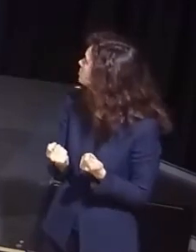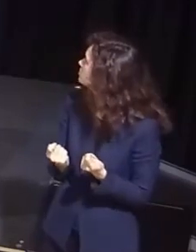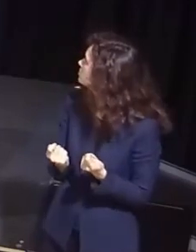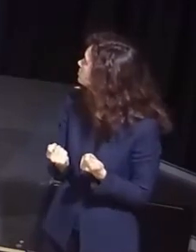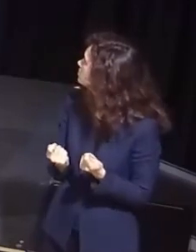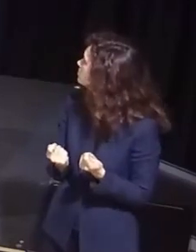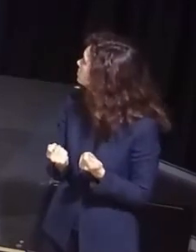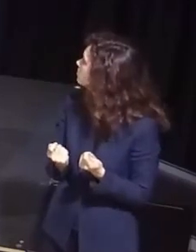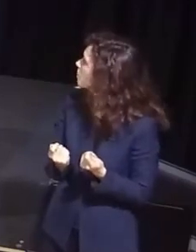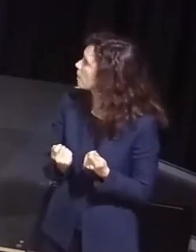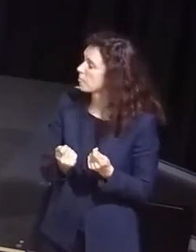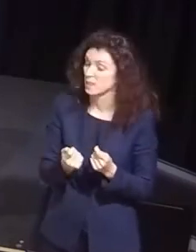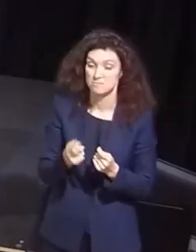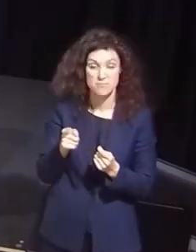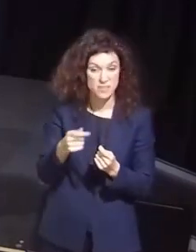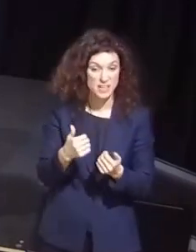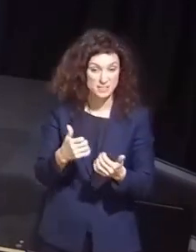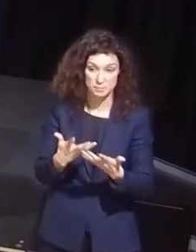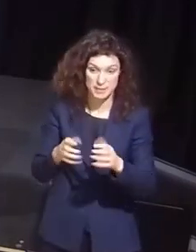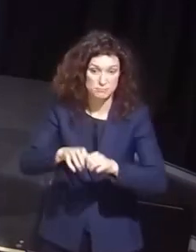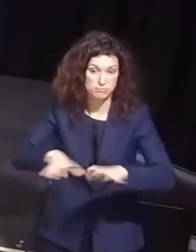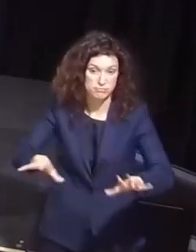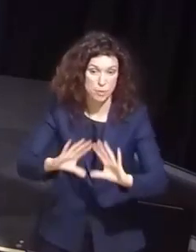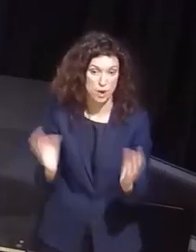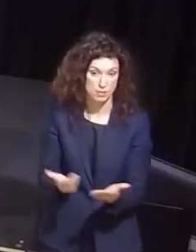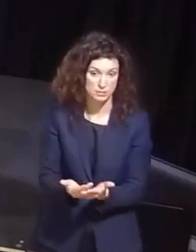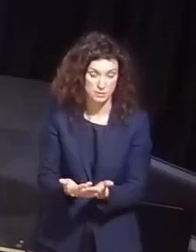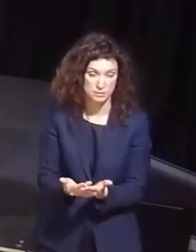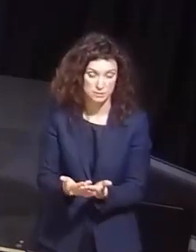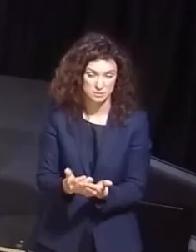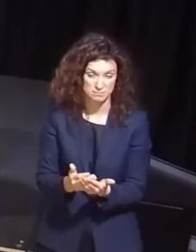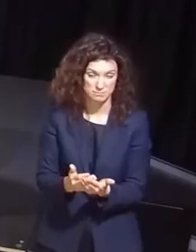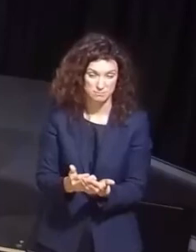Supported around the world. Online in 1979.